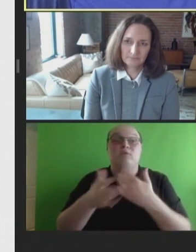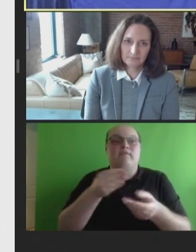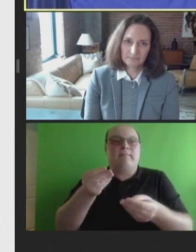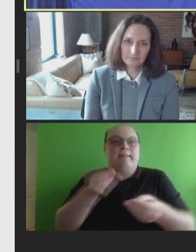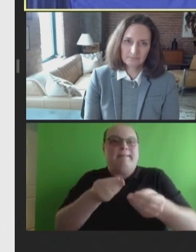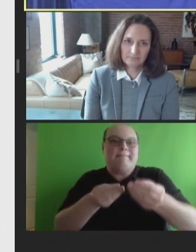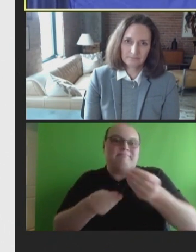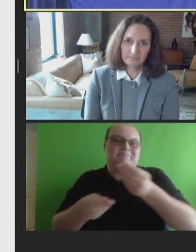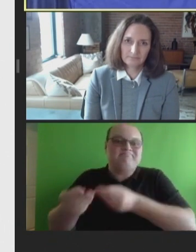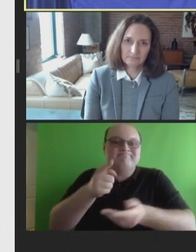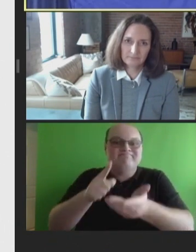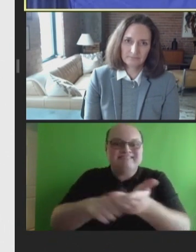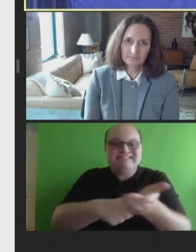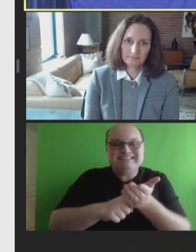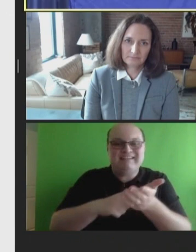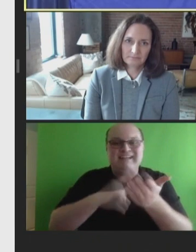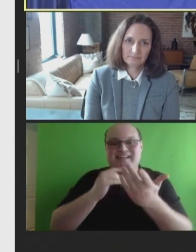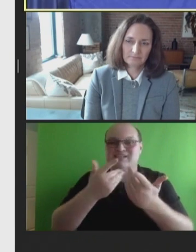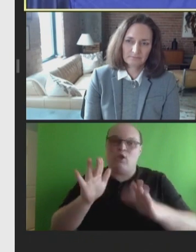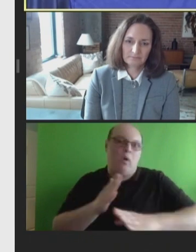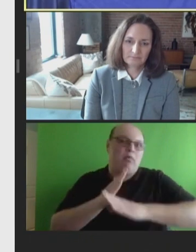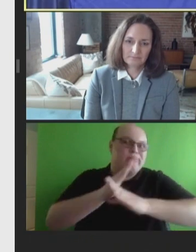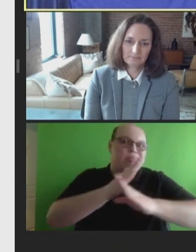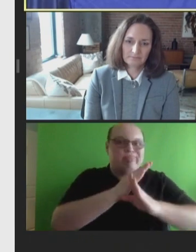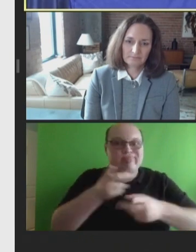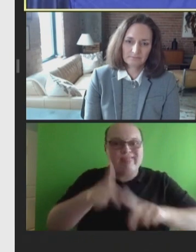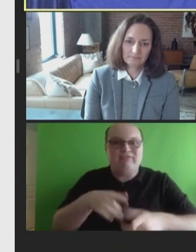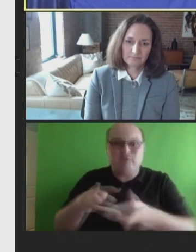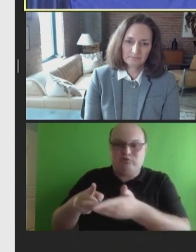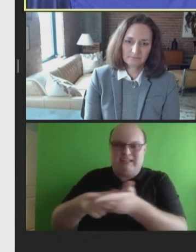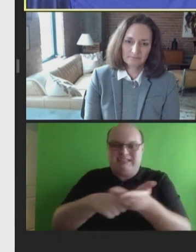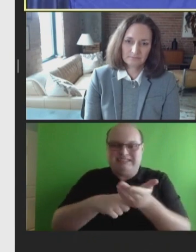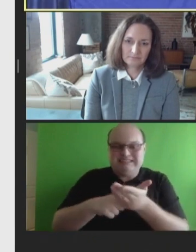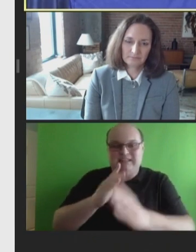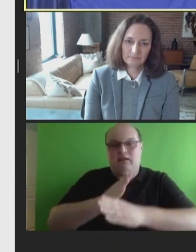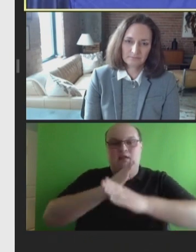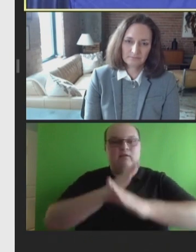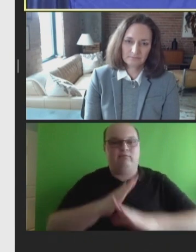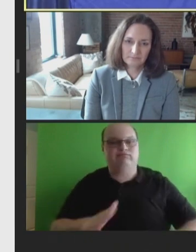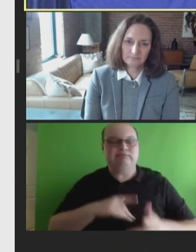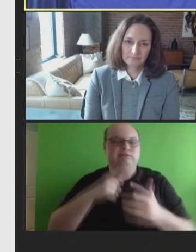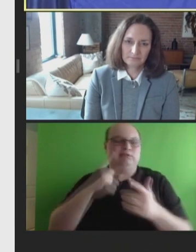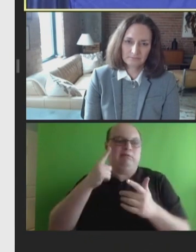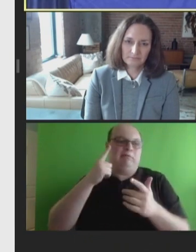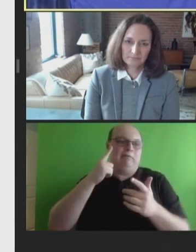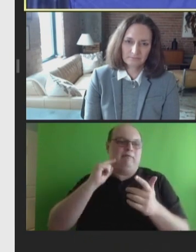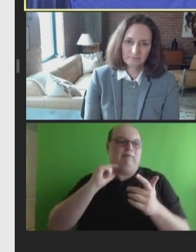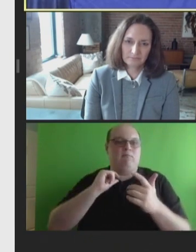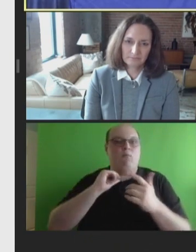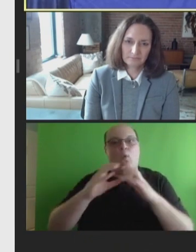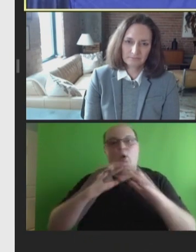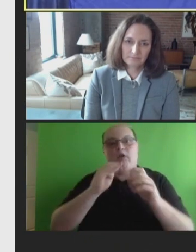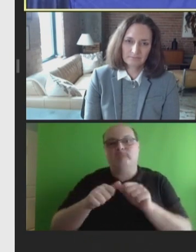as roadblocks are not there. So, I think, you know, continued conversation about this